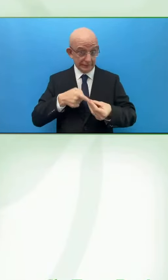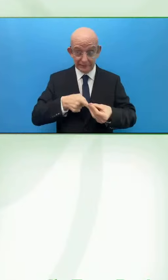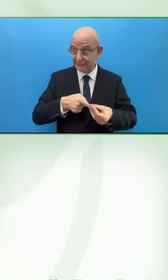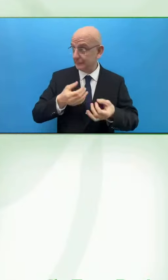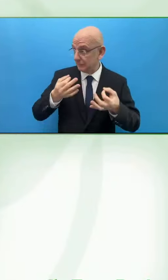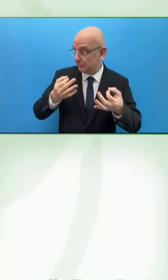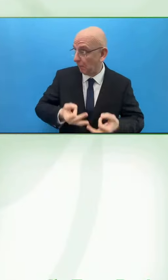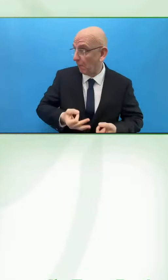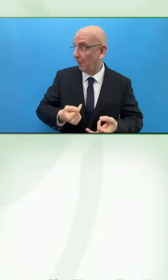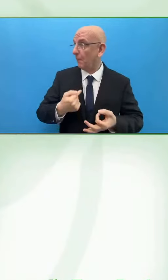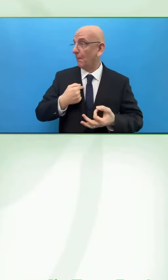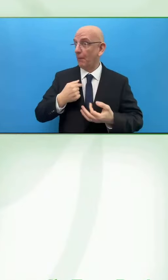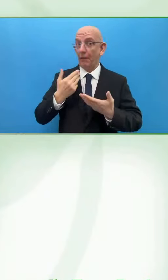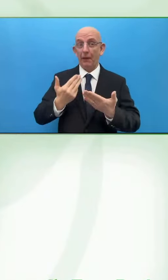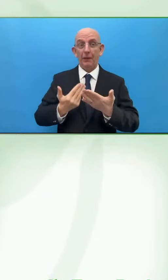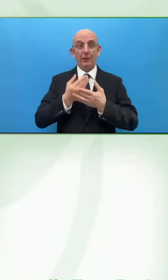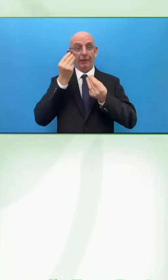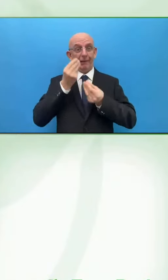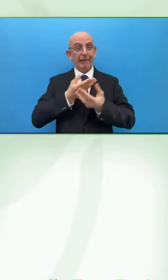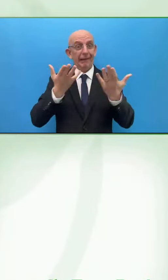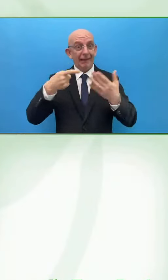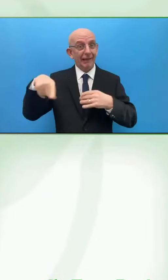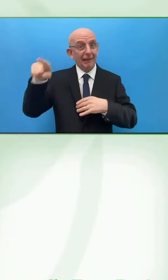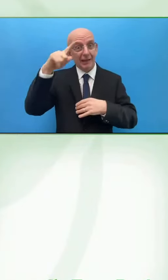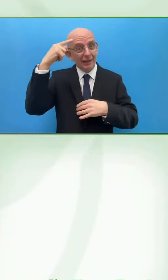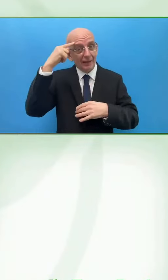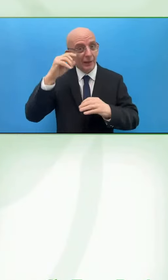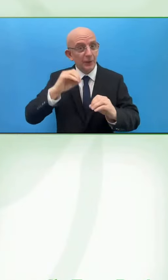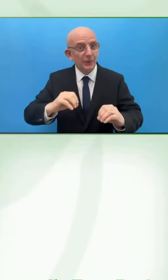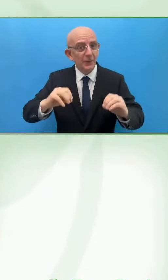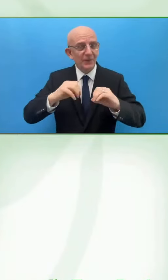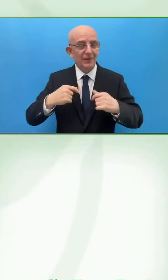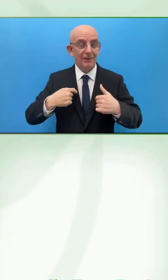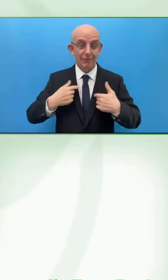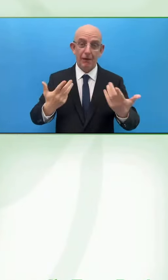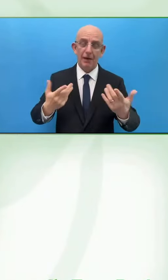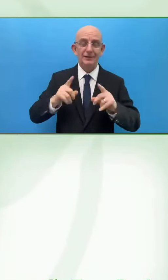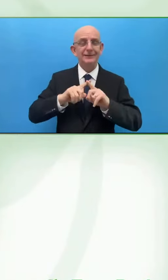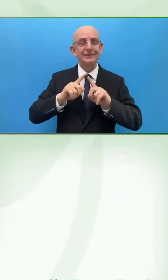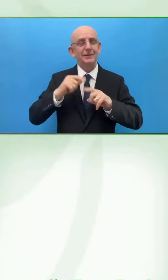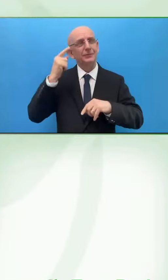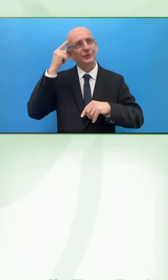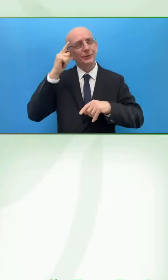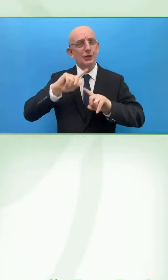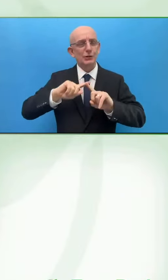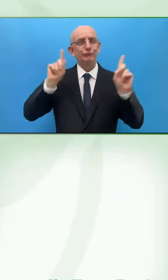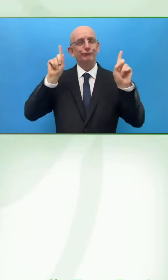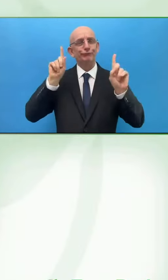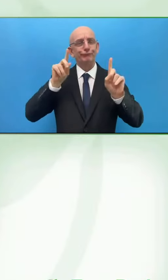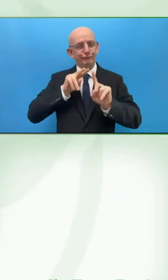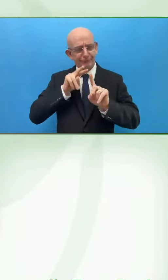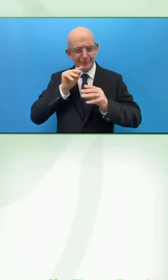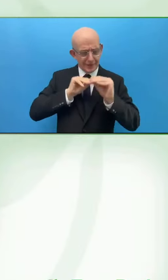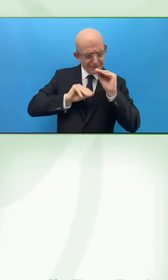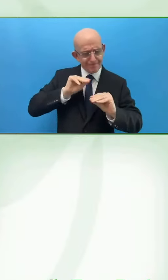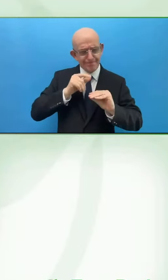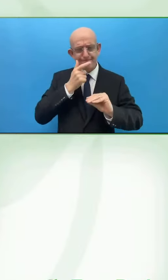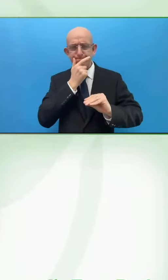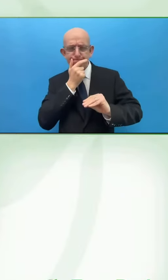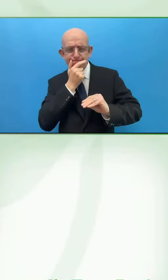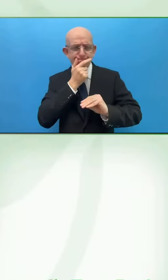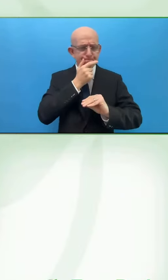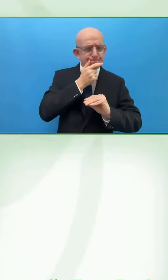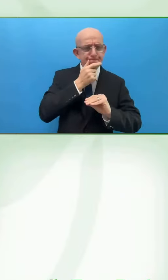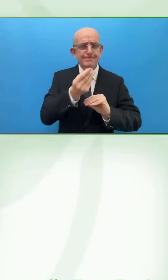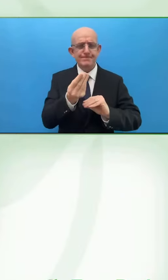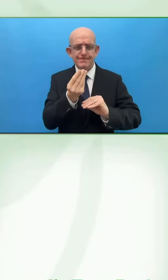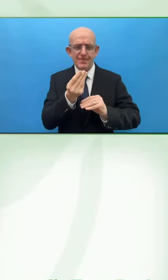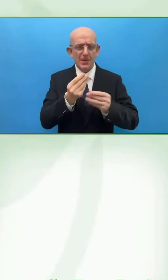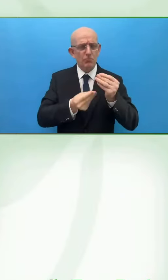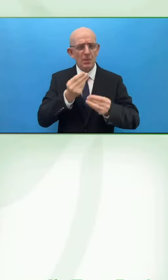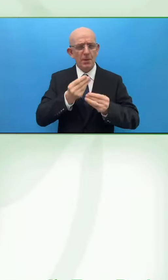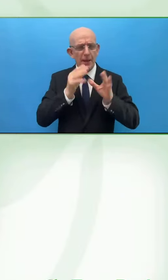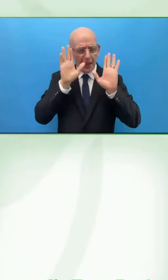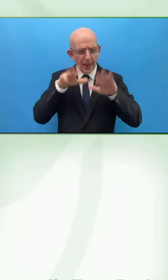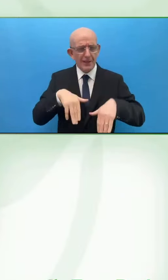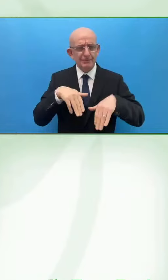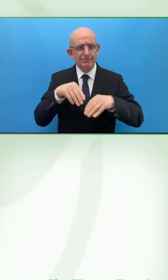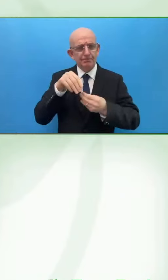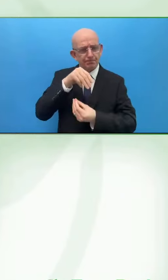He said take inspiration from this and make your own solutions and fight the barriers